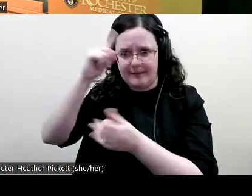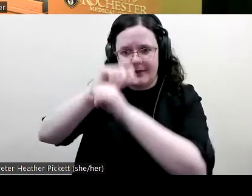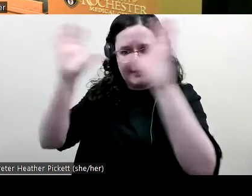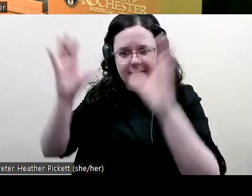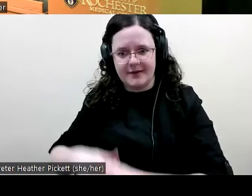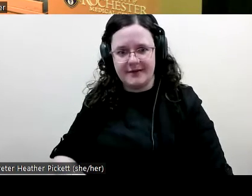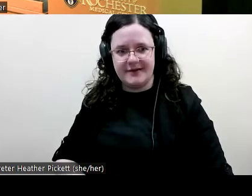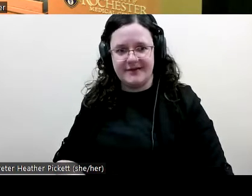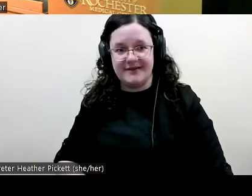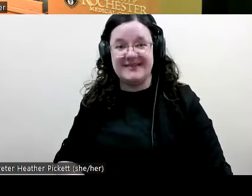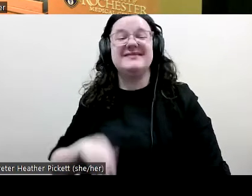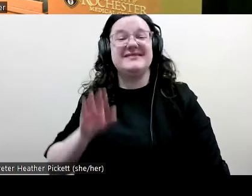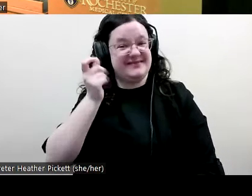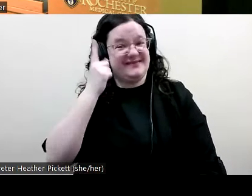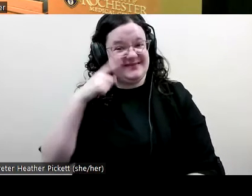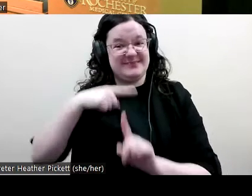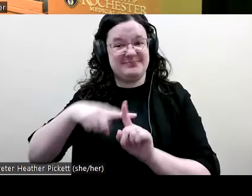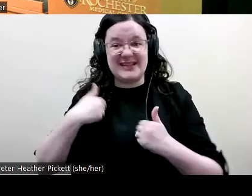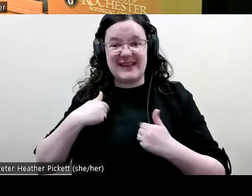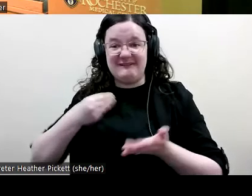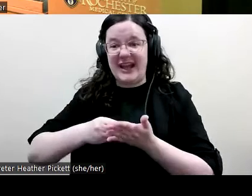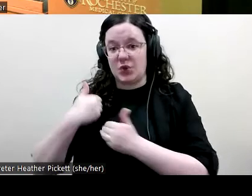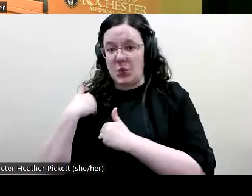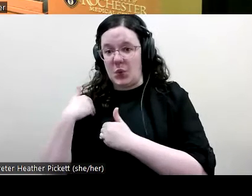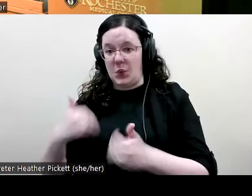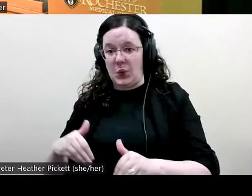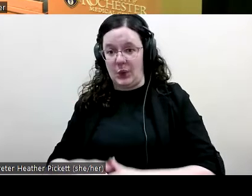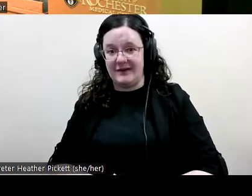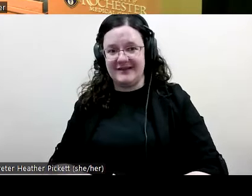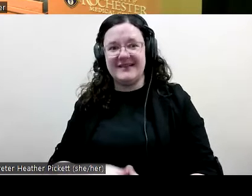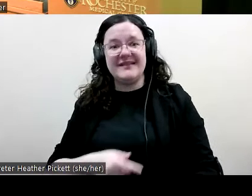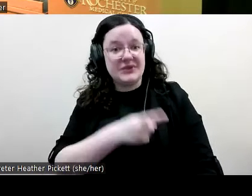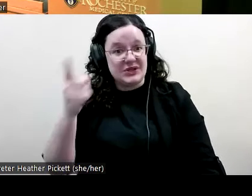um as well as we all know does anyone think mental health parity is really enforced okay